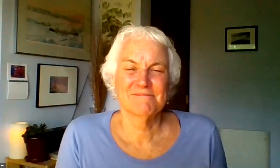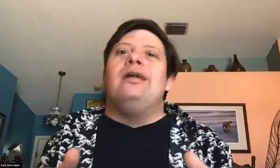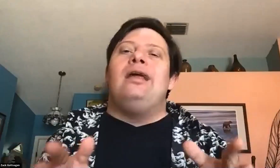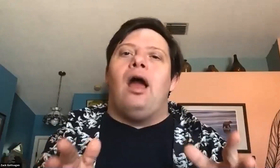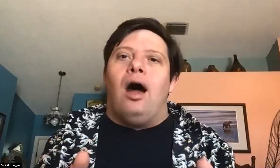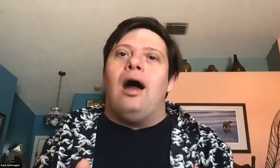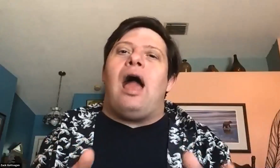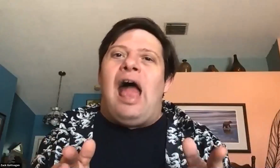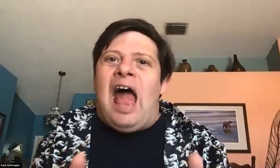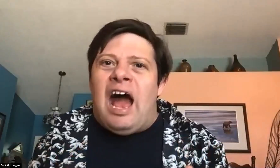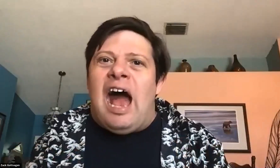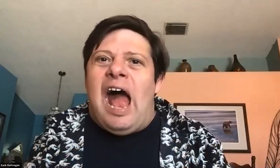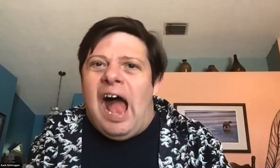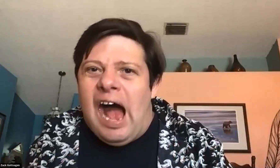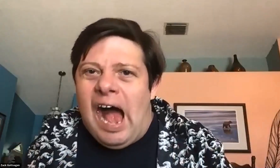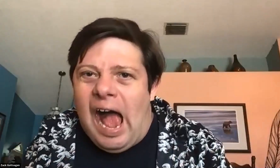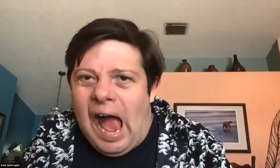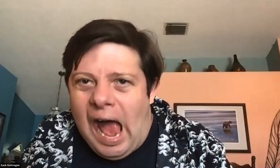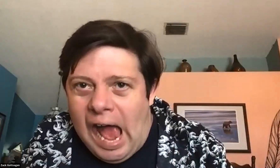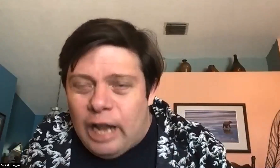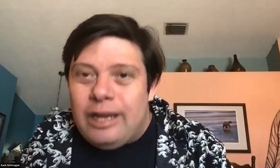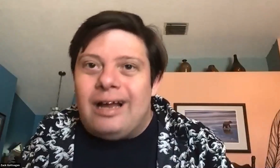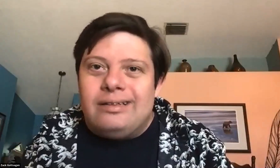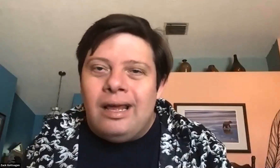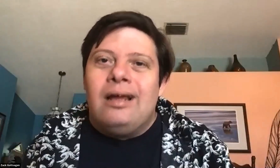act in the movie or the play? >> ZACK: No. >> TERI: I'm sorry. My